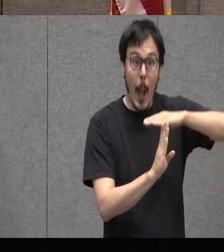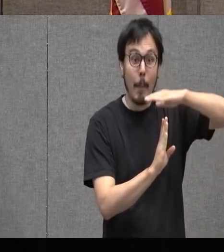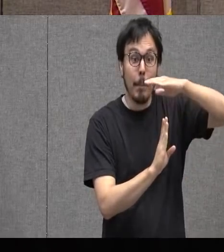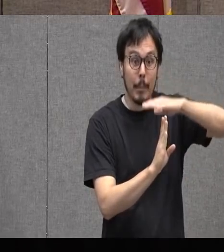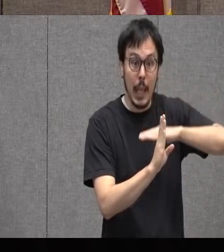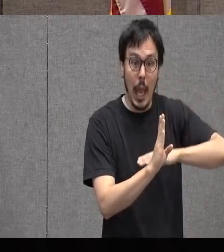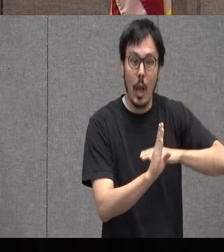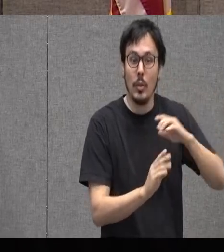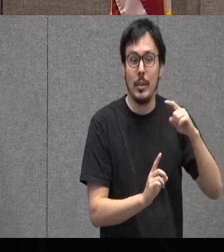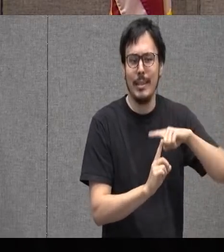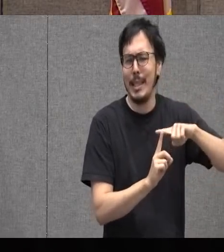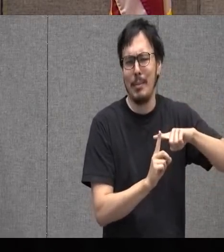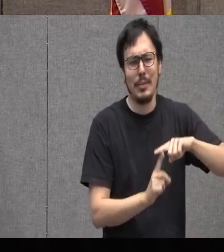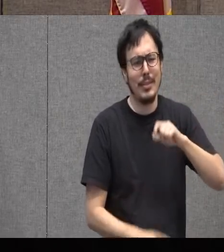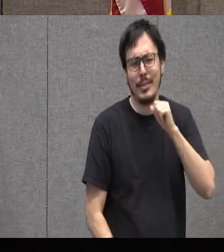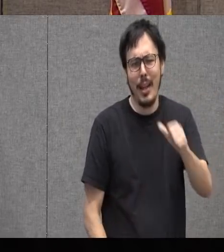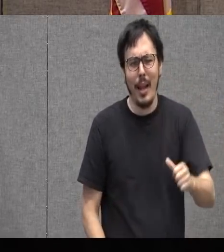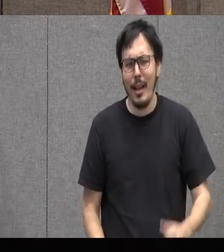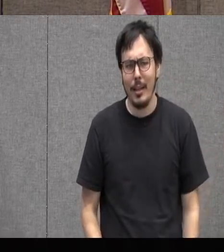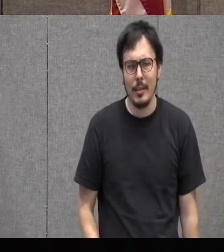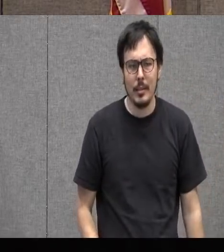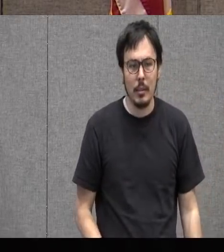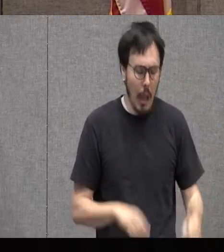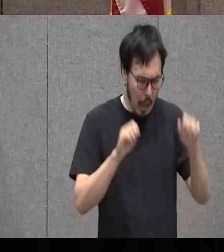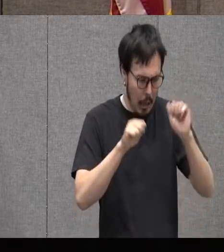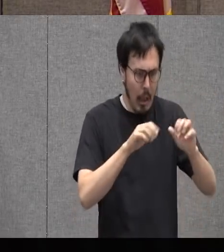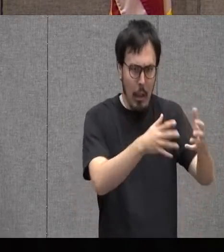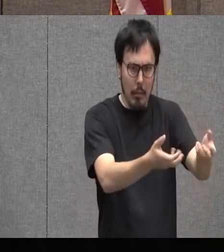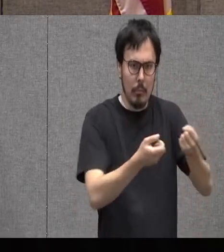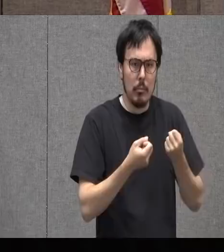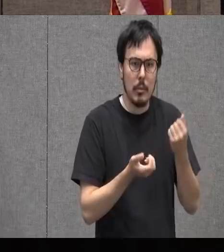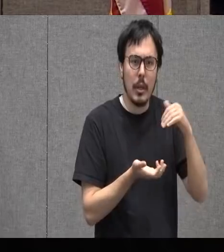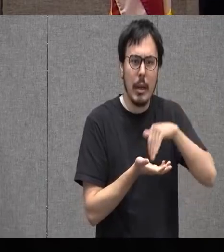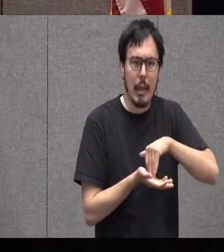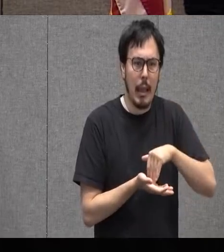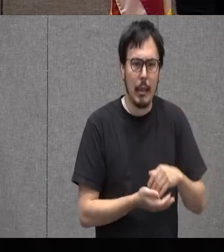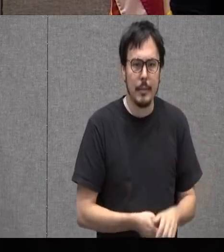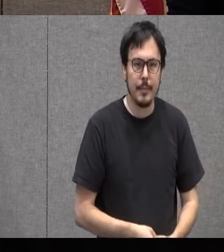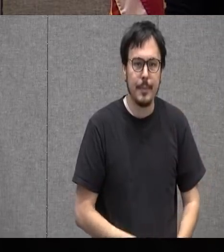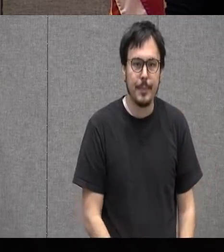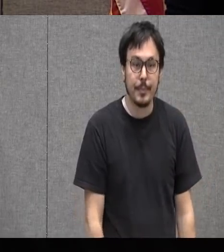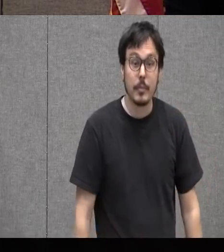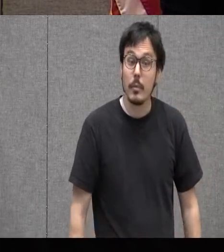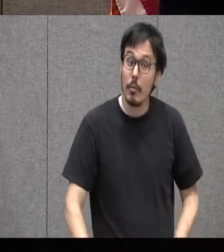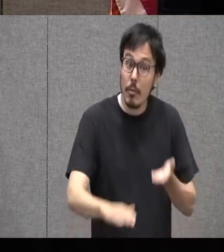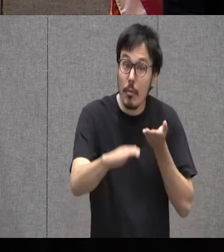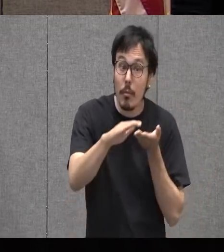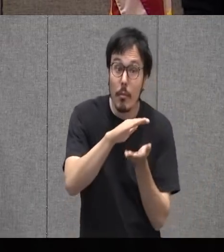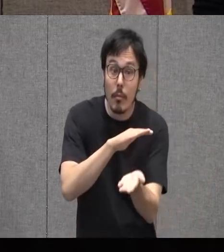And I can get the original substance, the blocks. When I am baking a cake, whether you get it